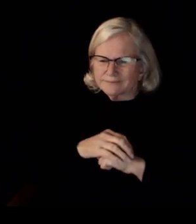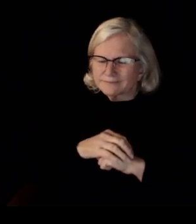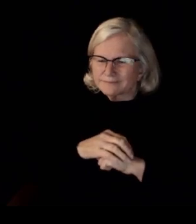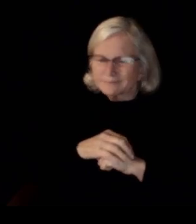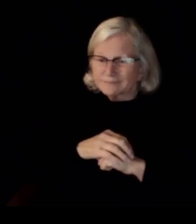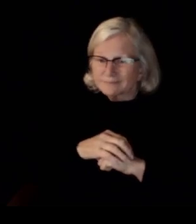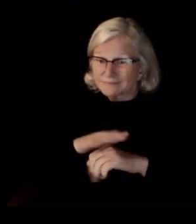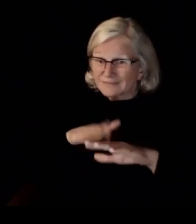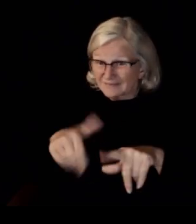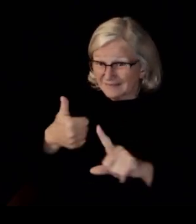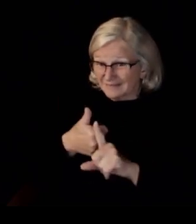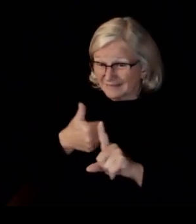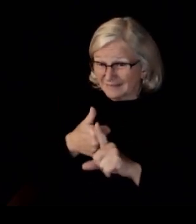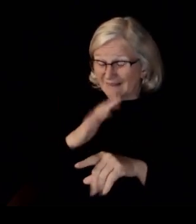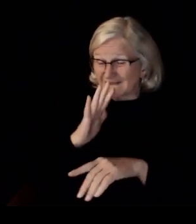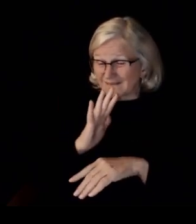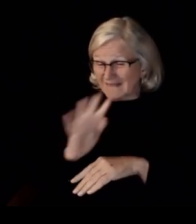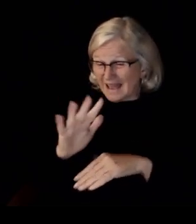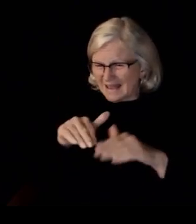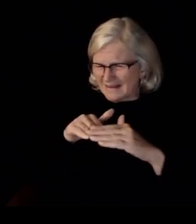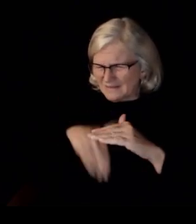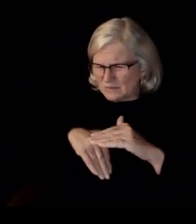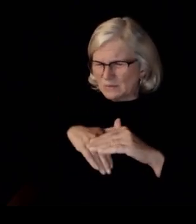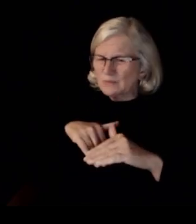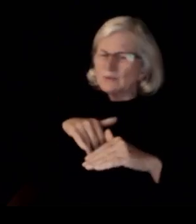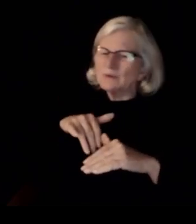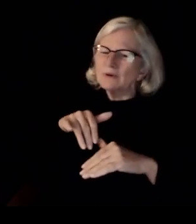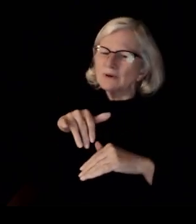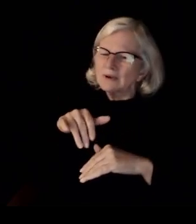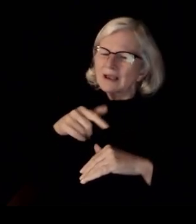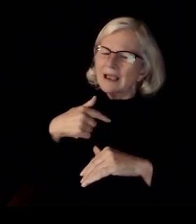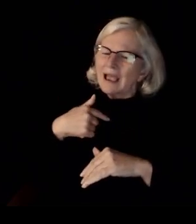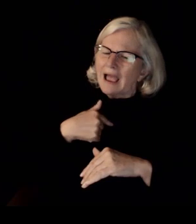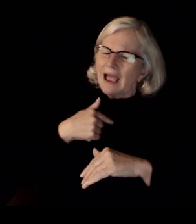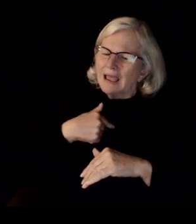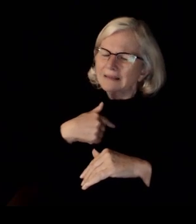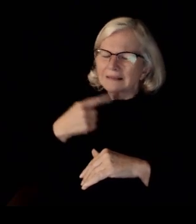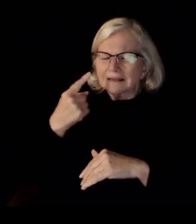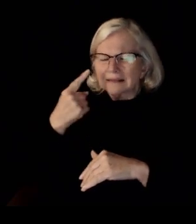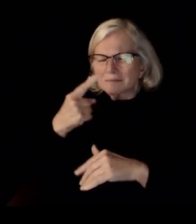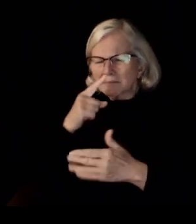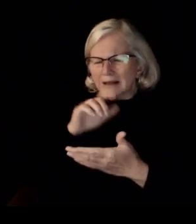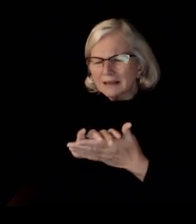a good idea for kids above the age of two to wear a face covering if they can do so